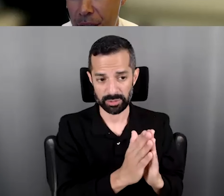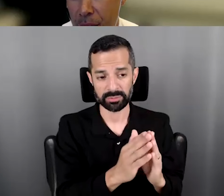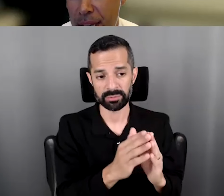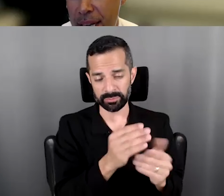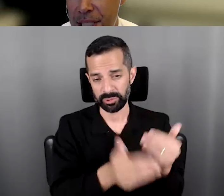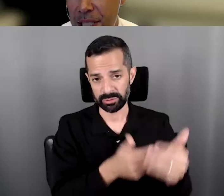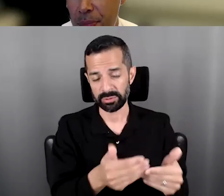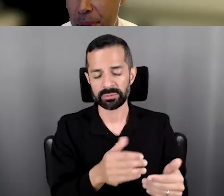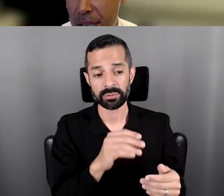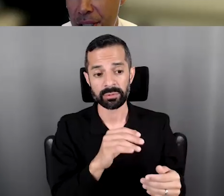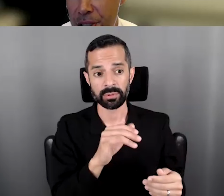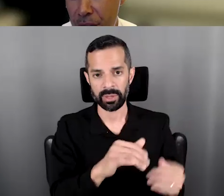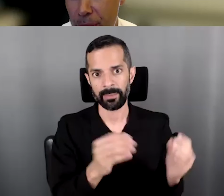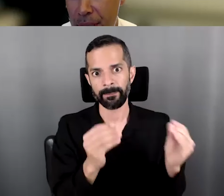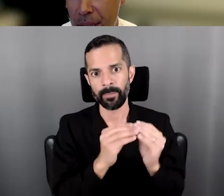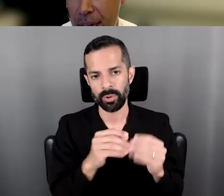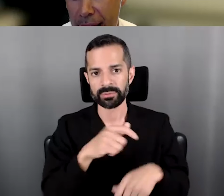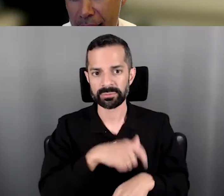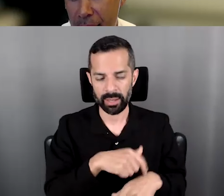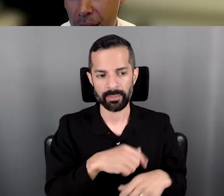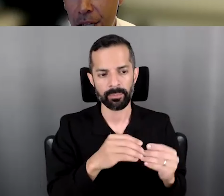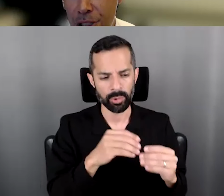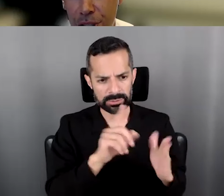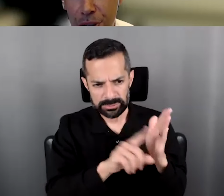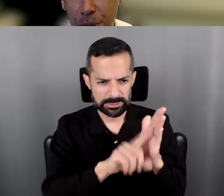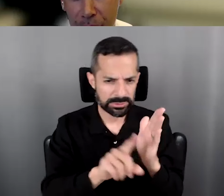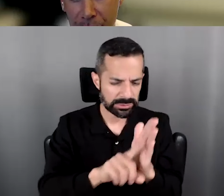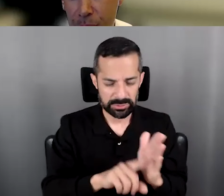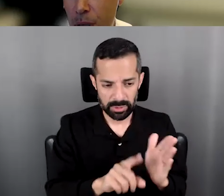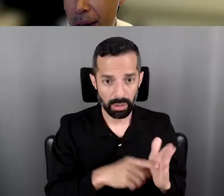And, you know, it ends up being determined that, hey, to do this,